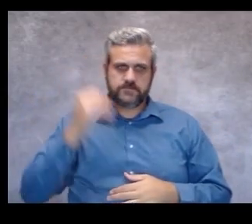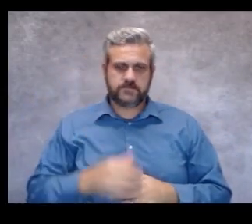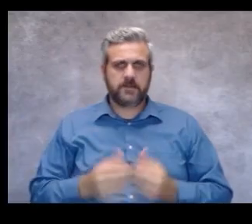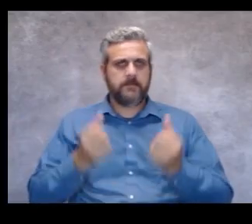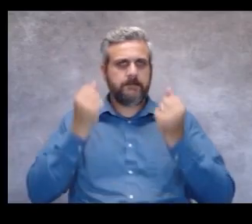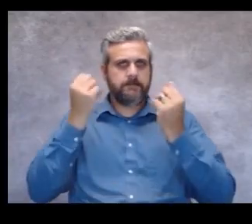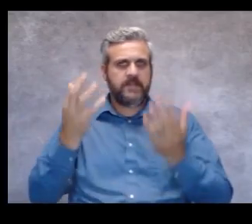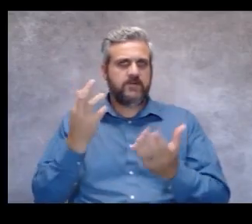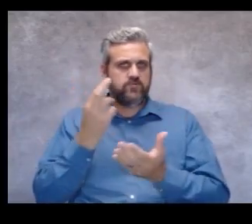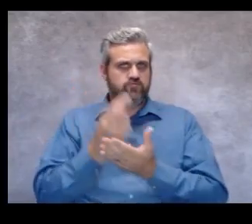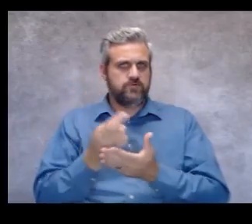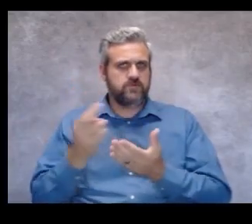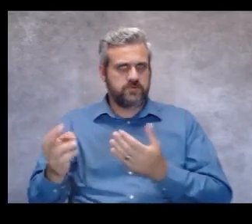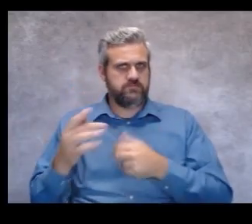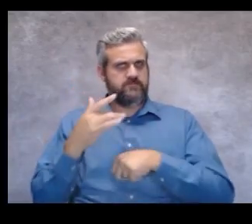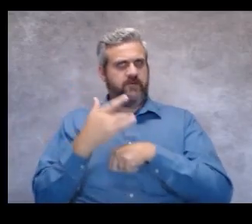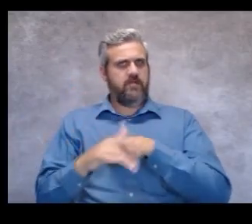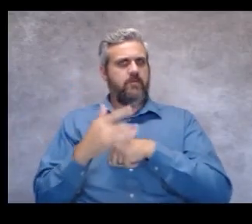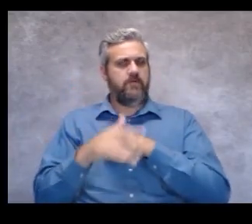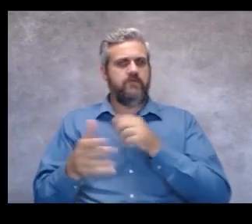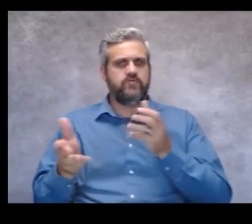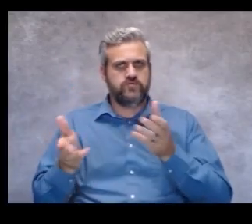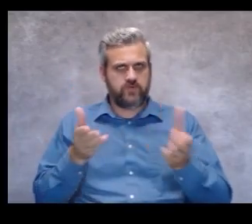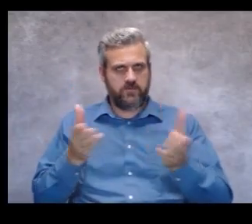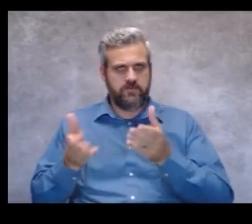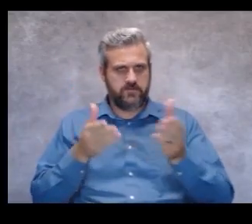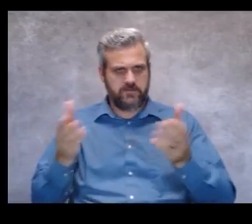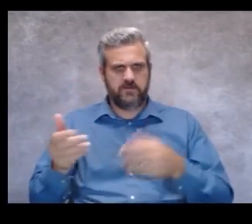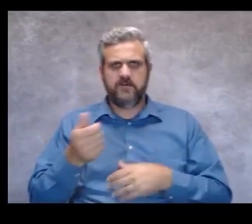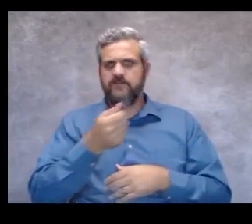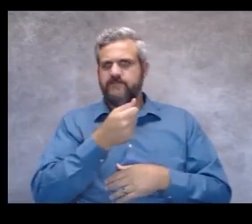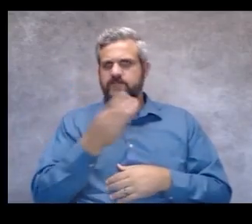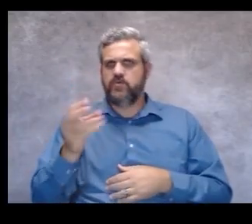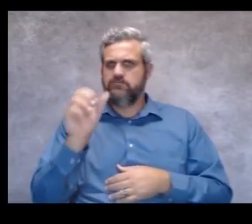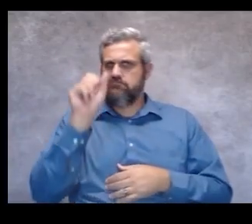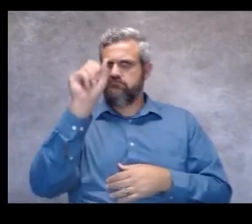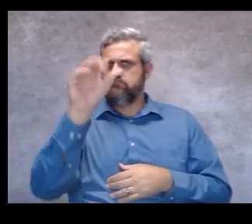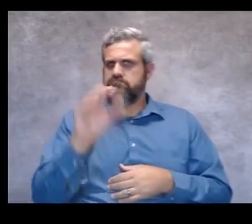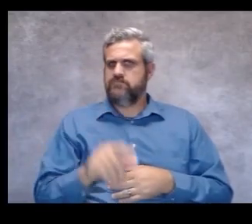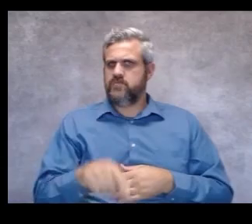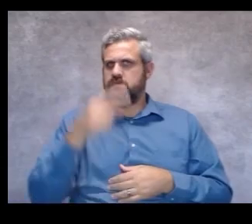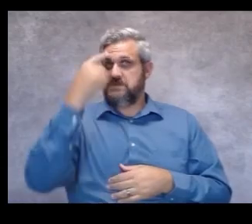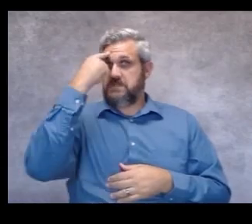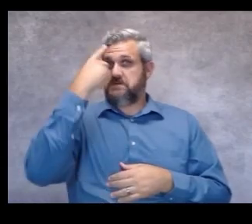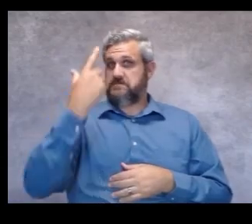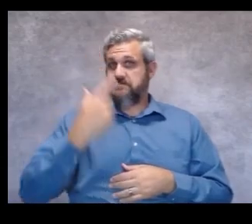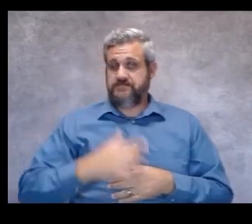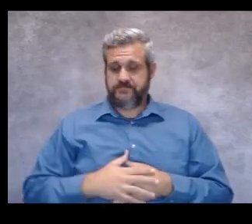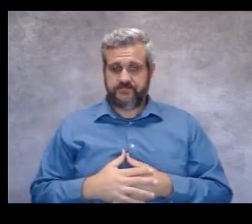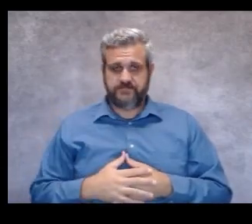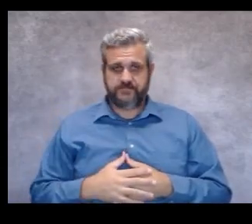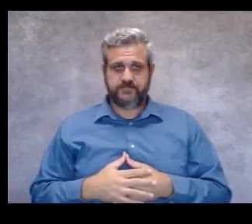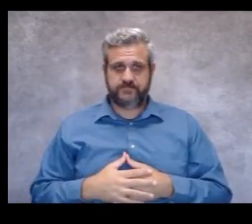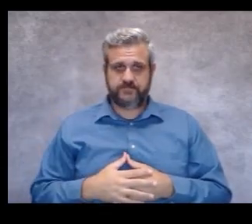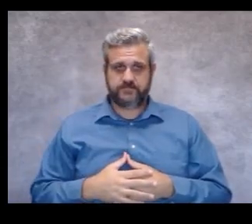There are many resources for services. Here are a few to think about.